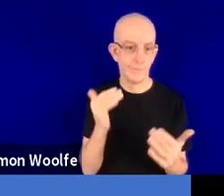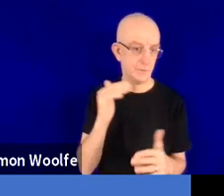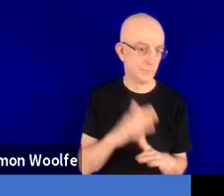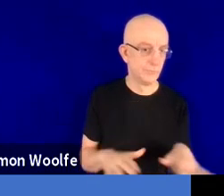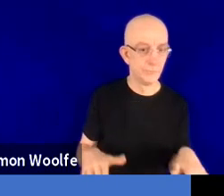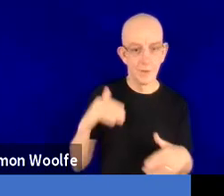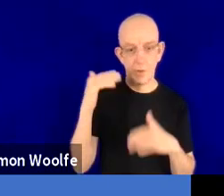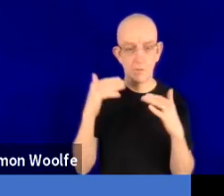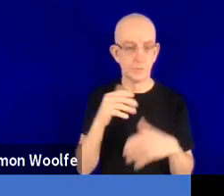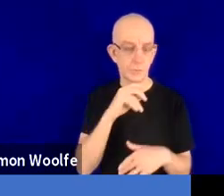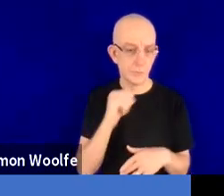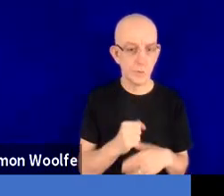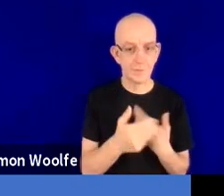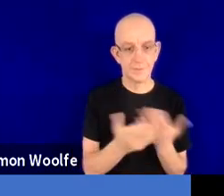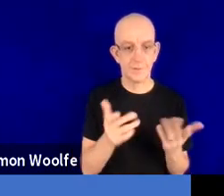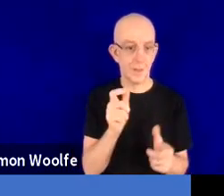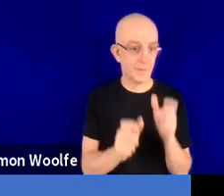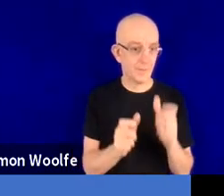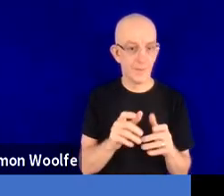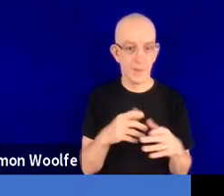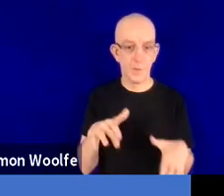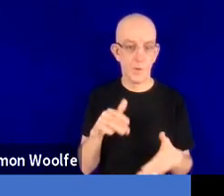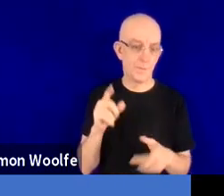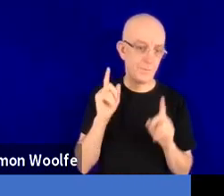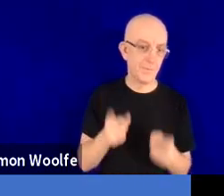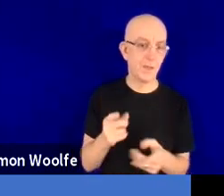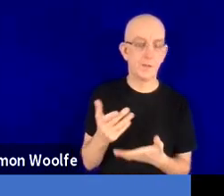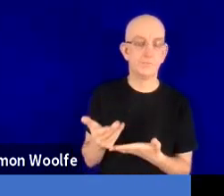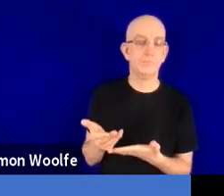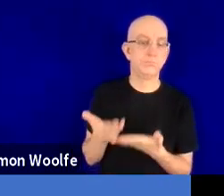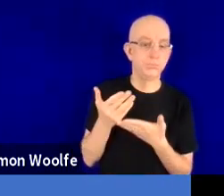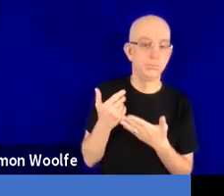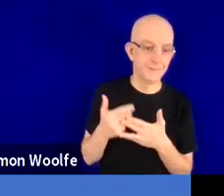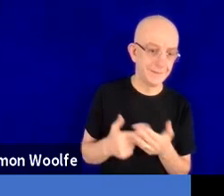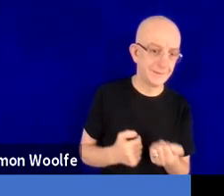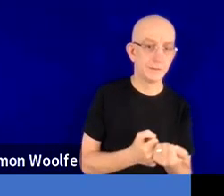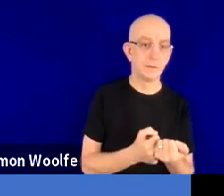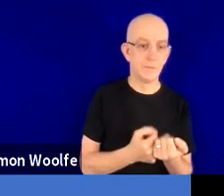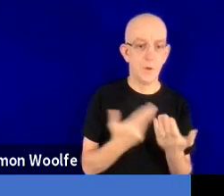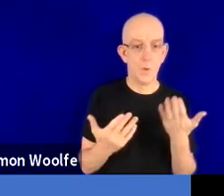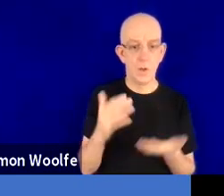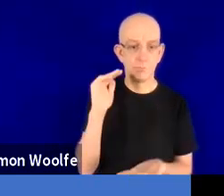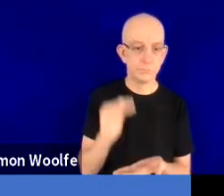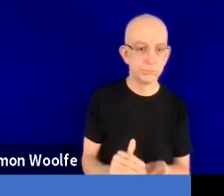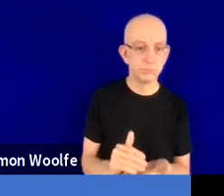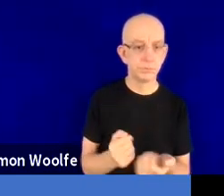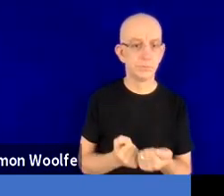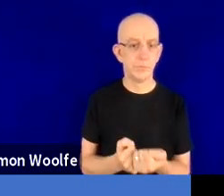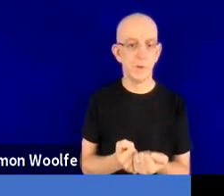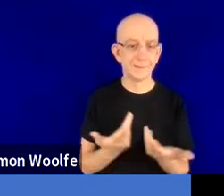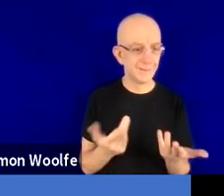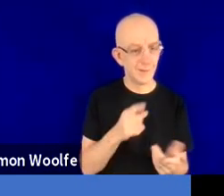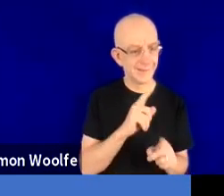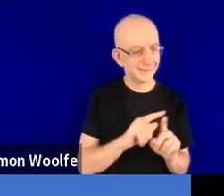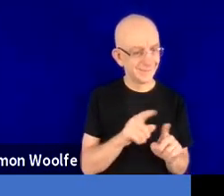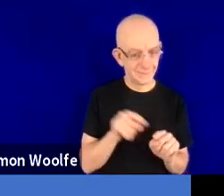So when we talk about cash transfer, one of the things that we see emerging in systems is really the hybrid disability allowance